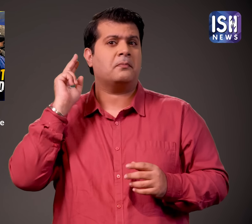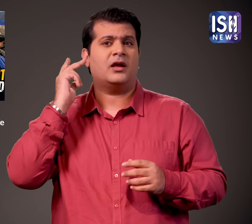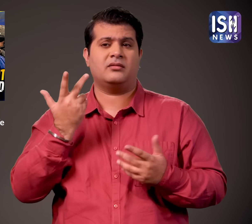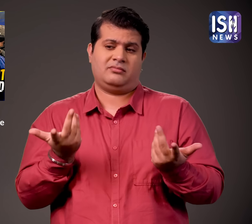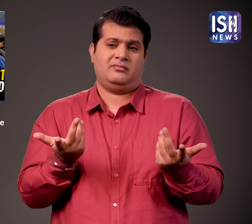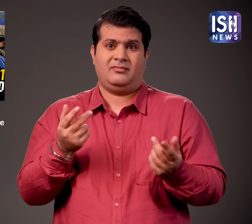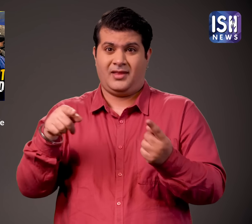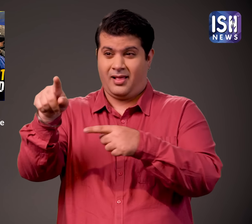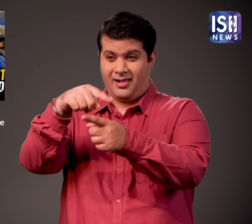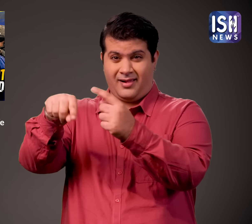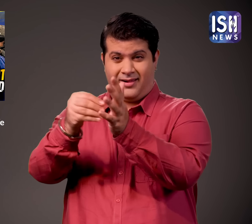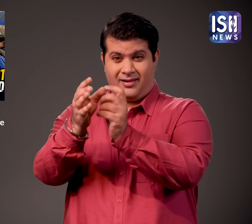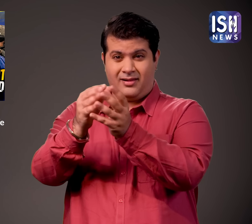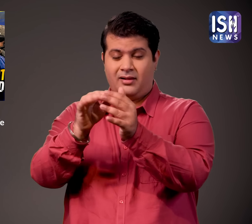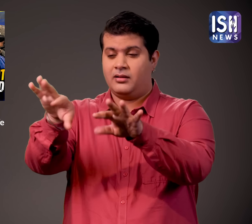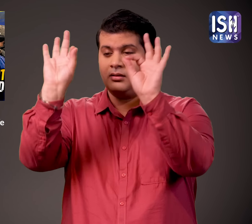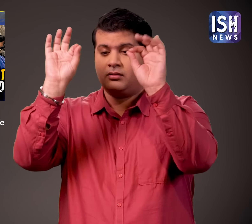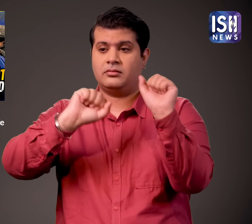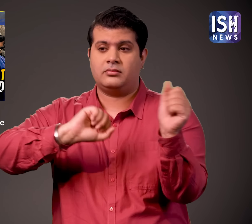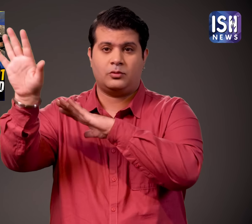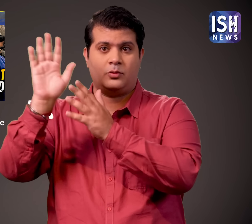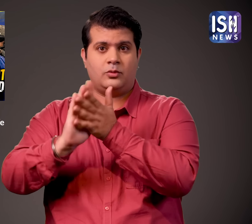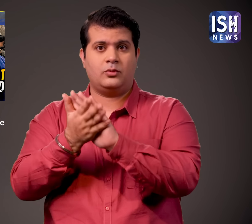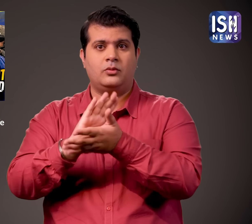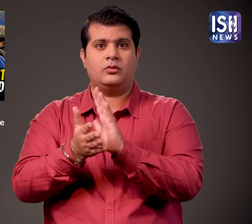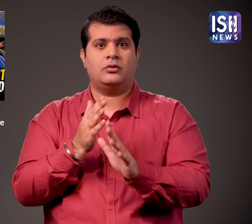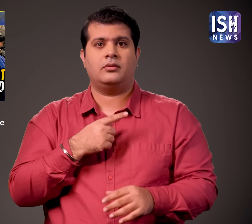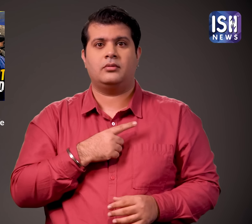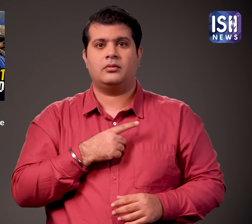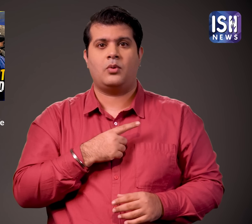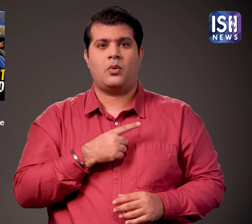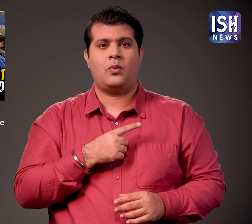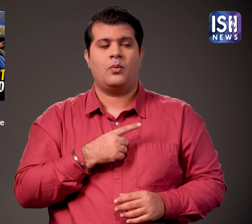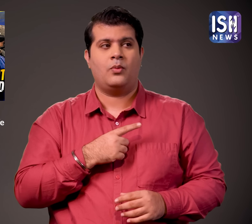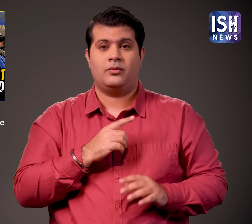It actually means they can do whatever they want.